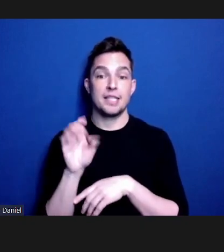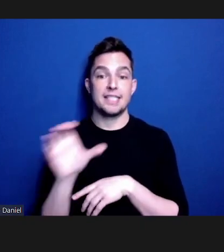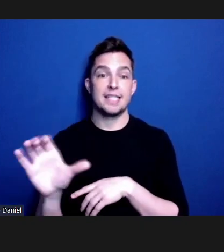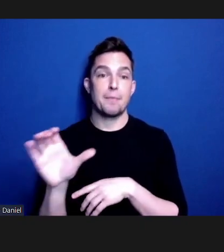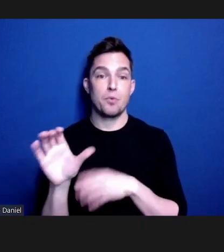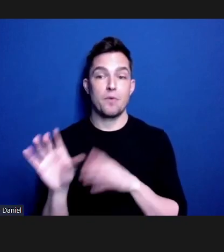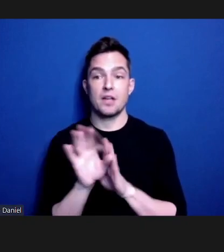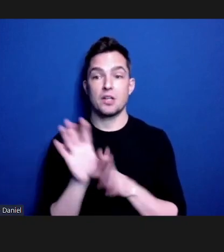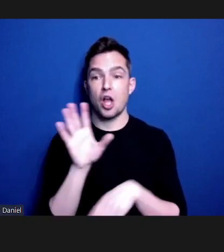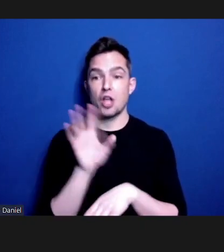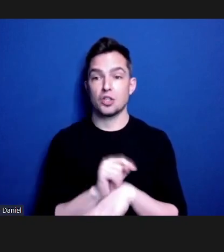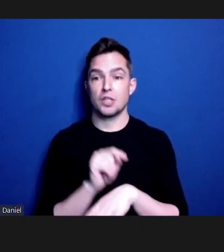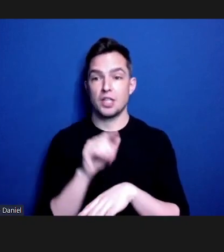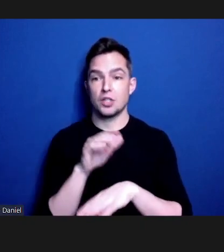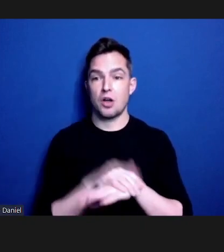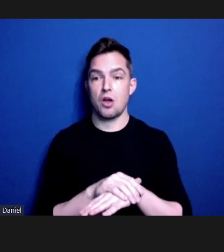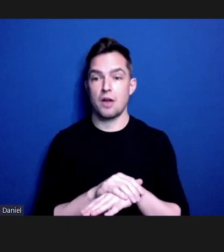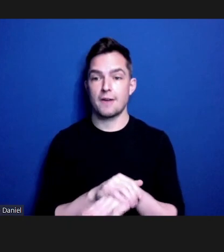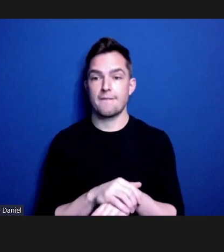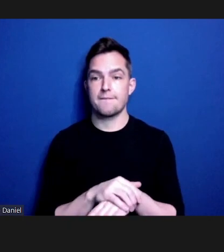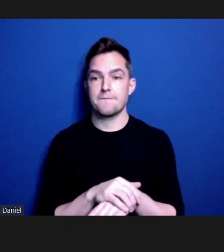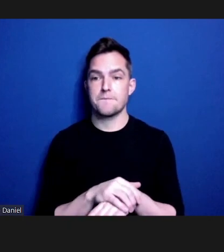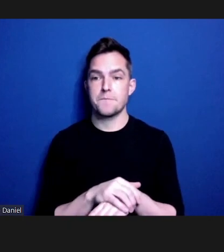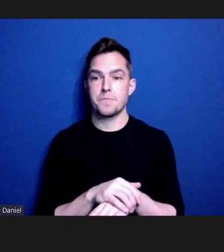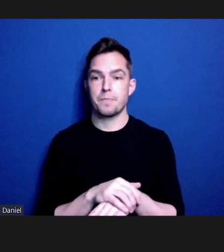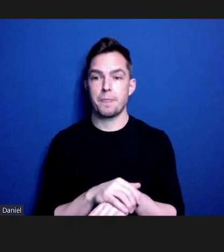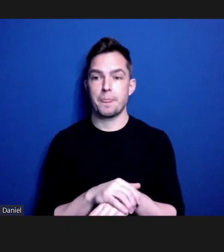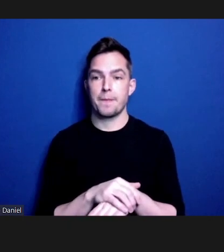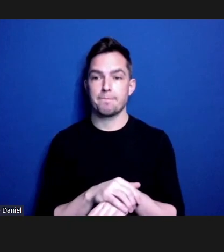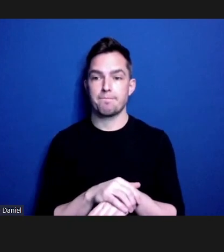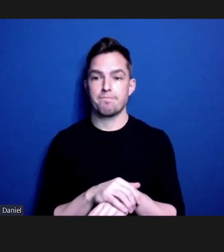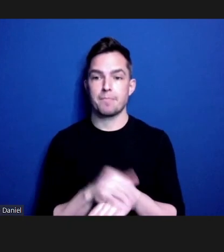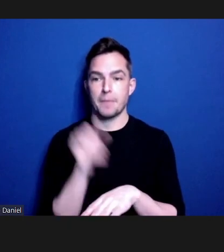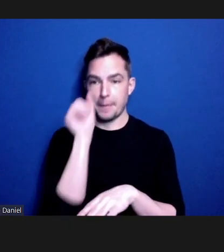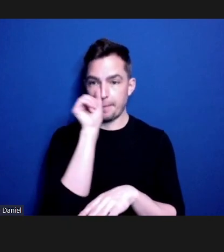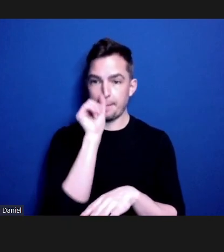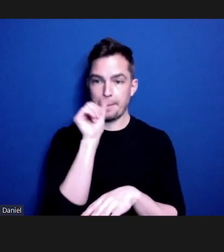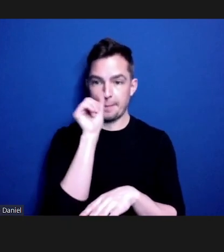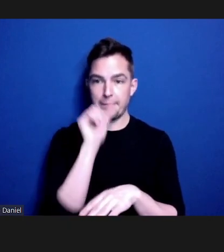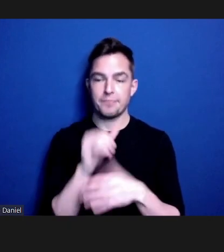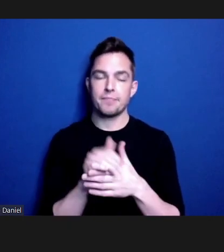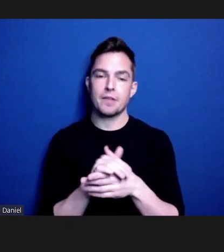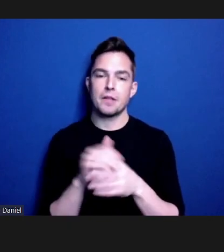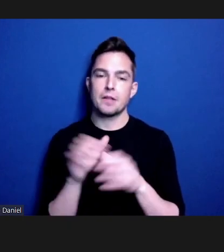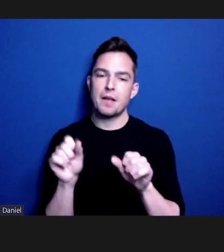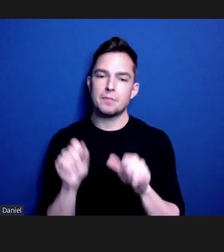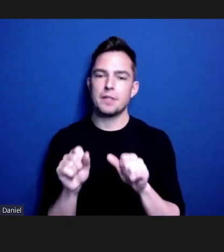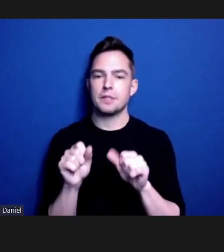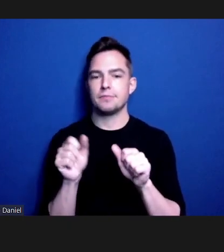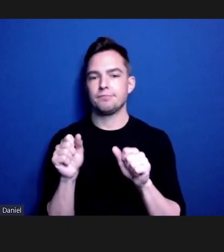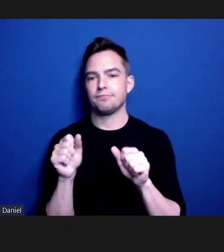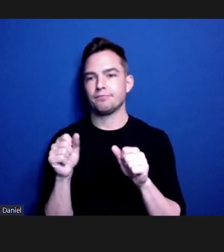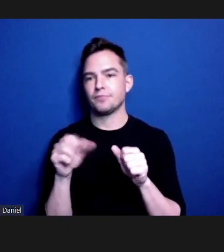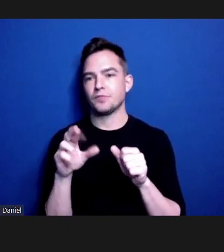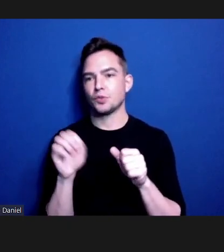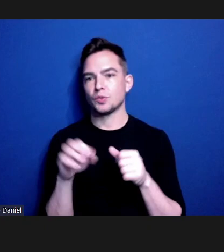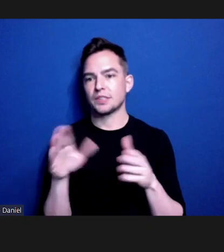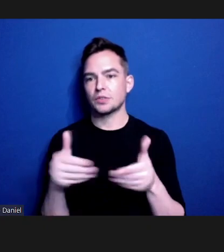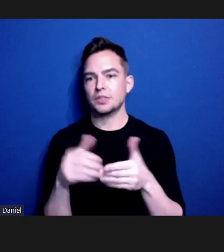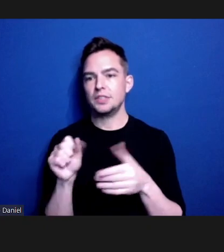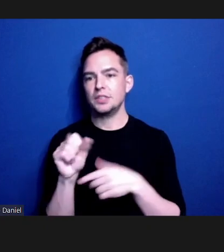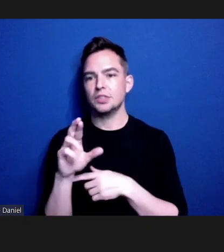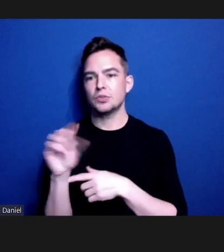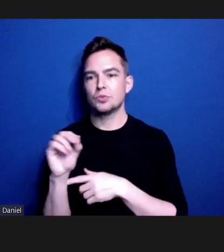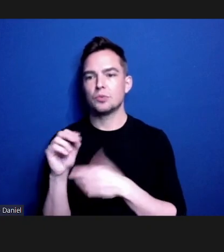around like the possibility and potential of reintroducing the SRO program. And I will